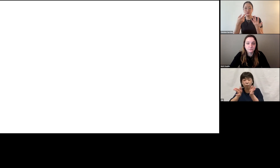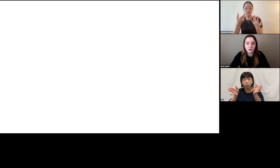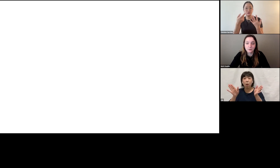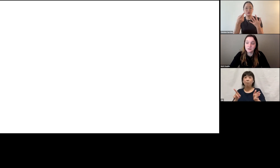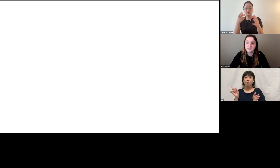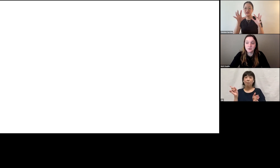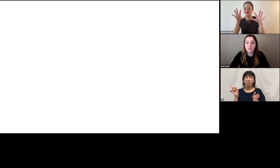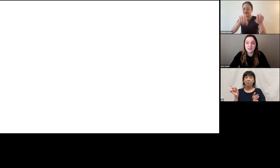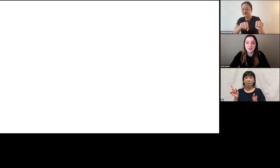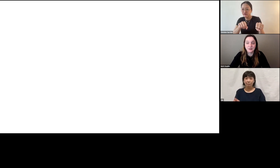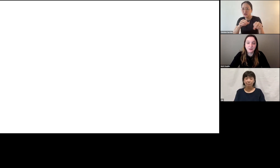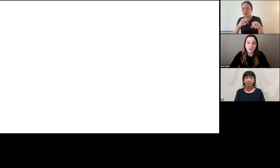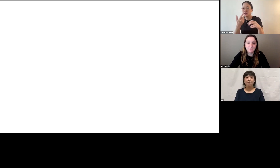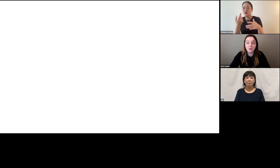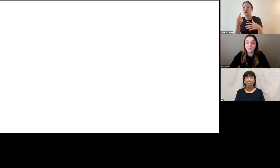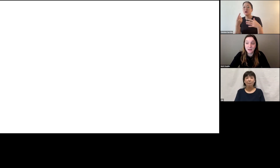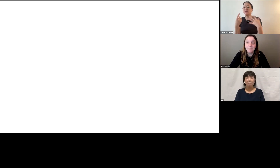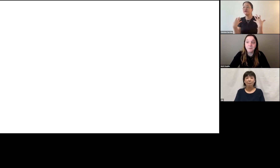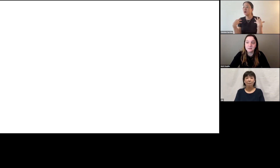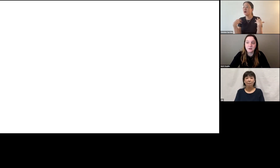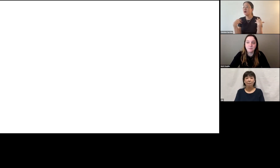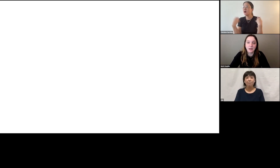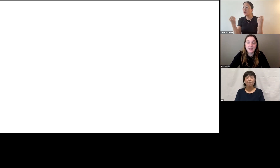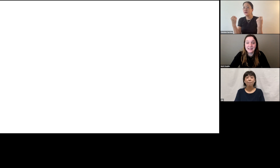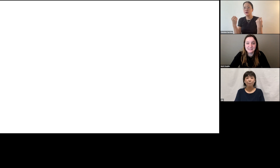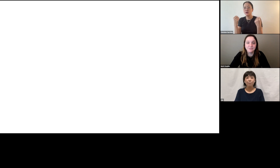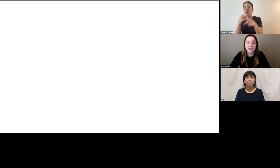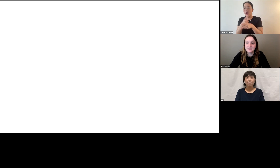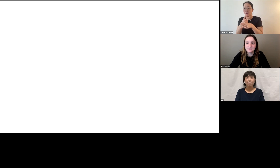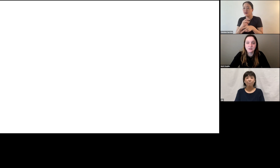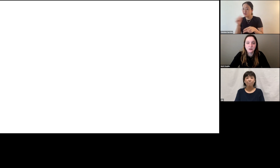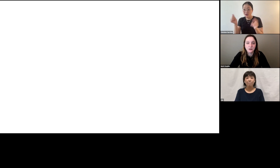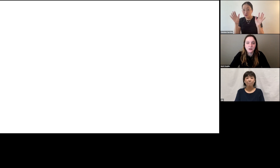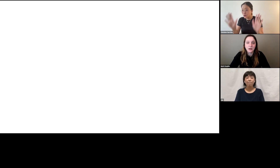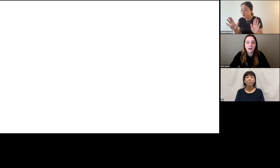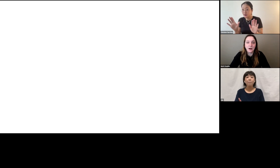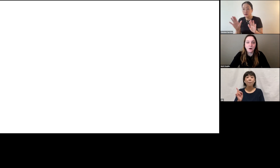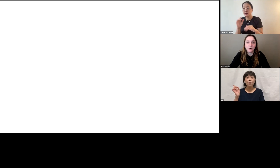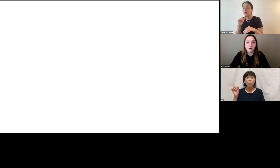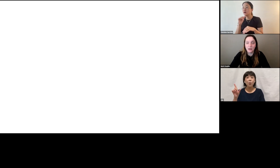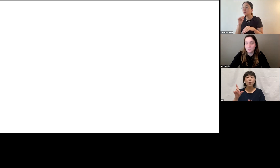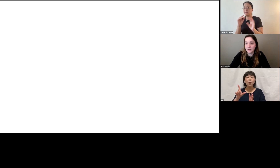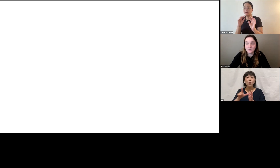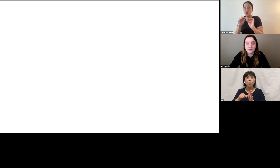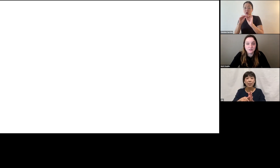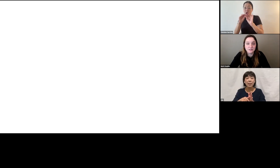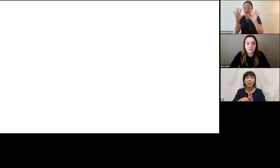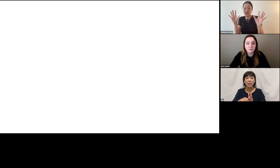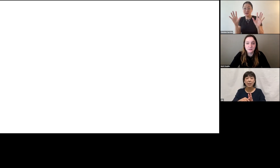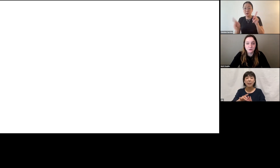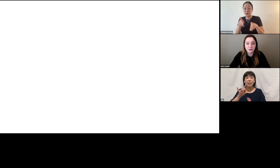I was also at that time thinking about capitalism and its effects, how the health care system in the U.S.